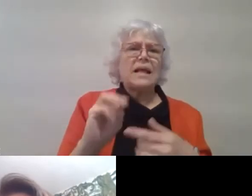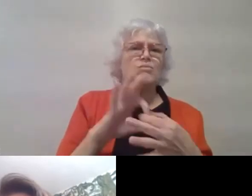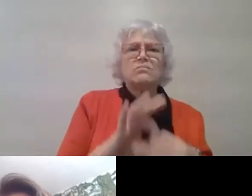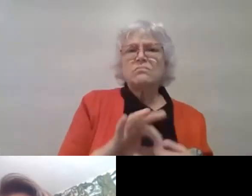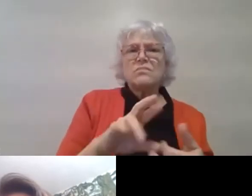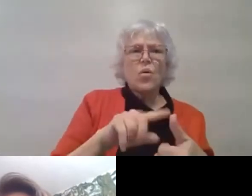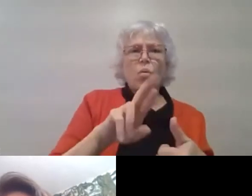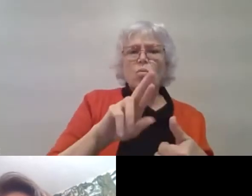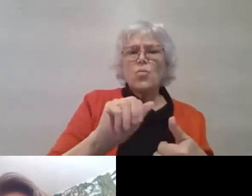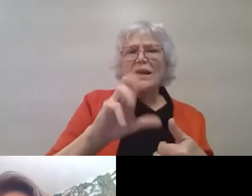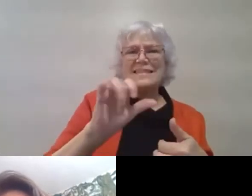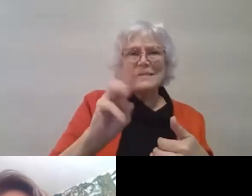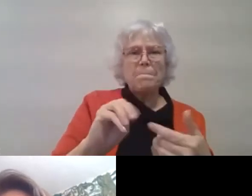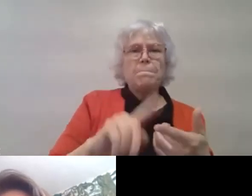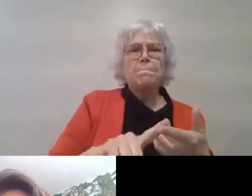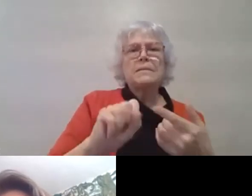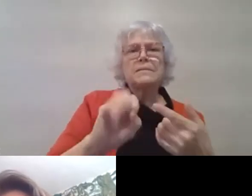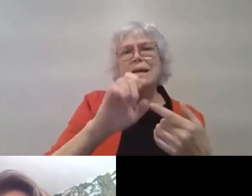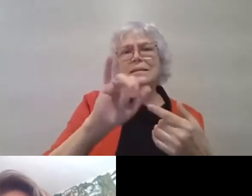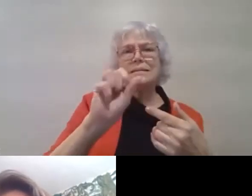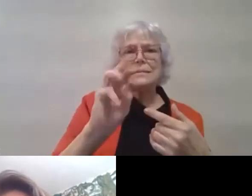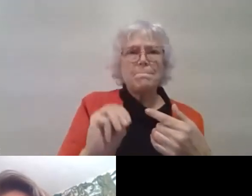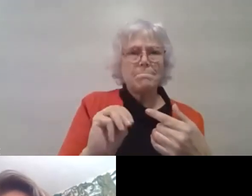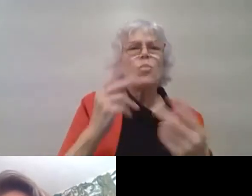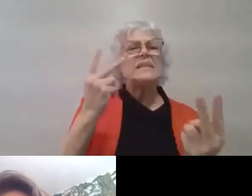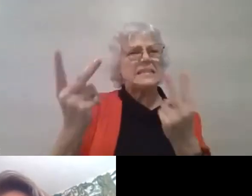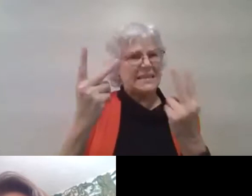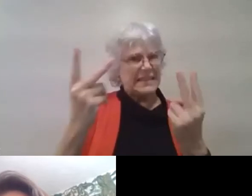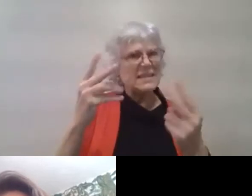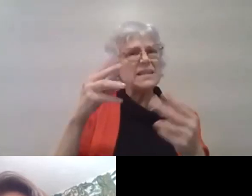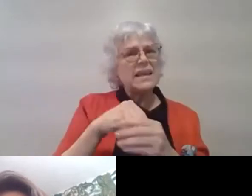these things in a variety of ways, we see this in the climate movement. So,